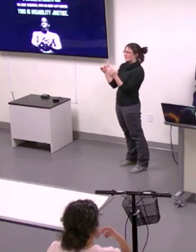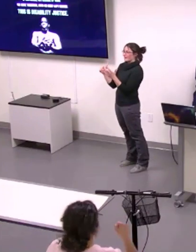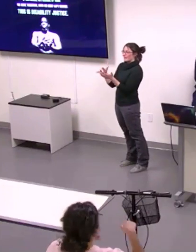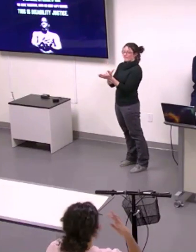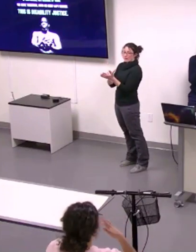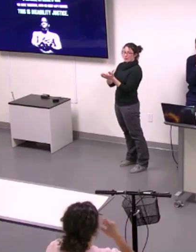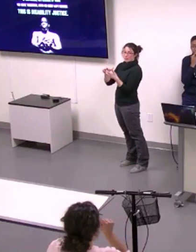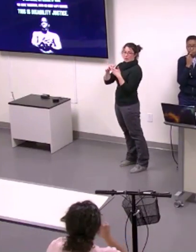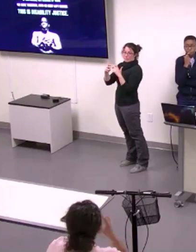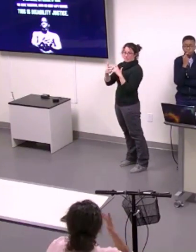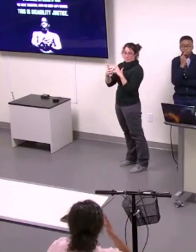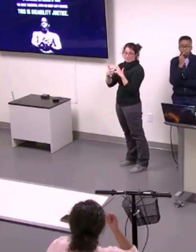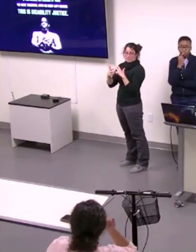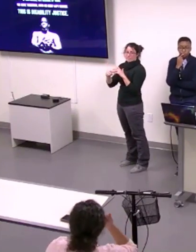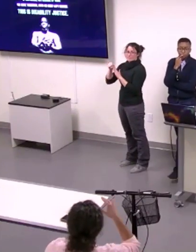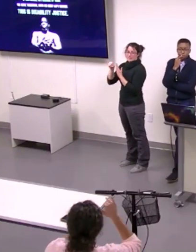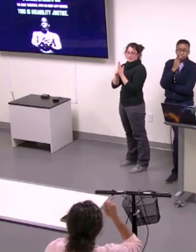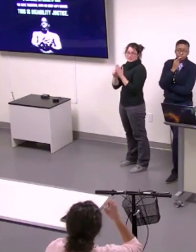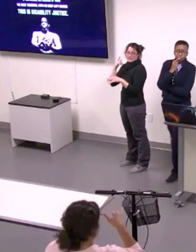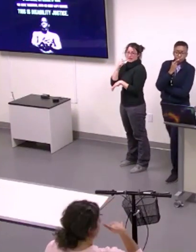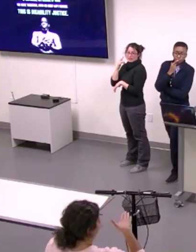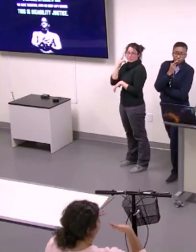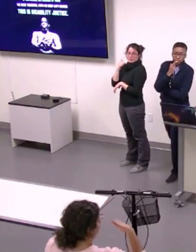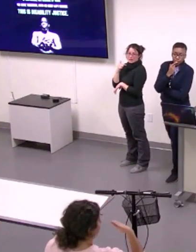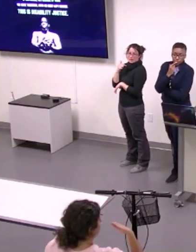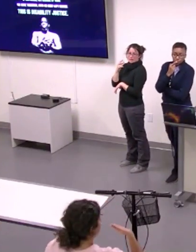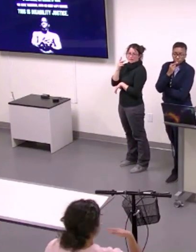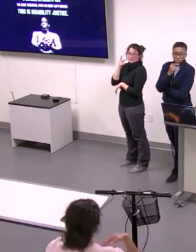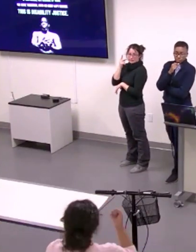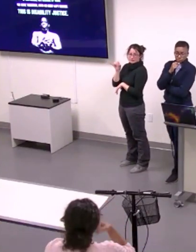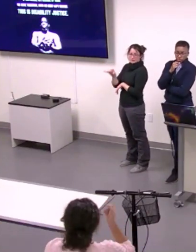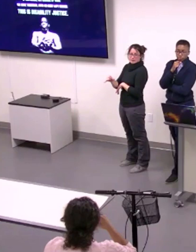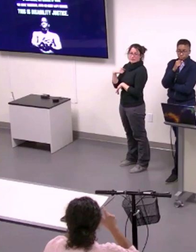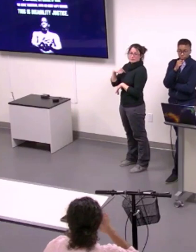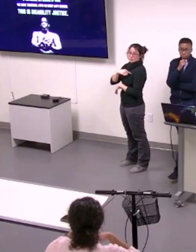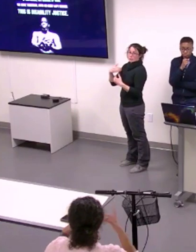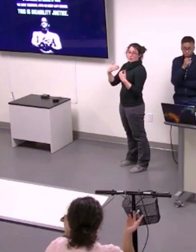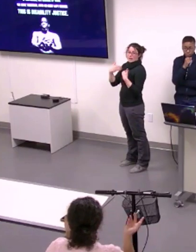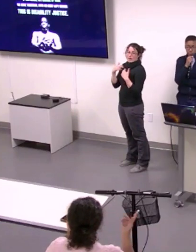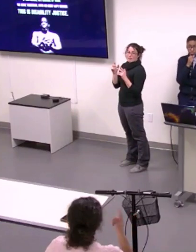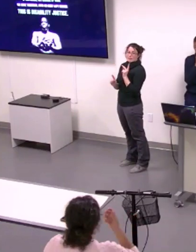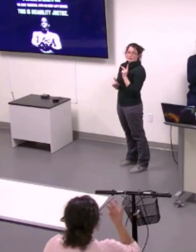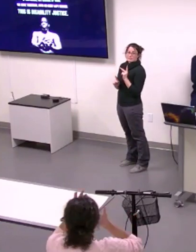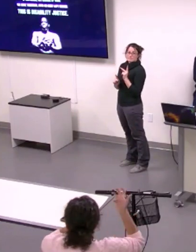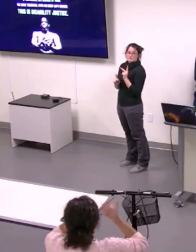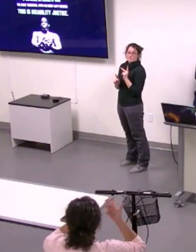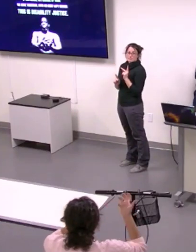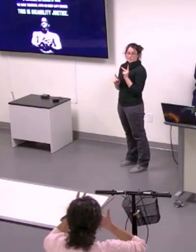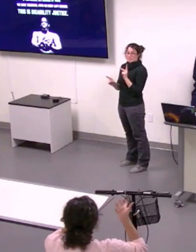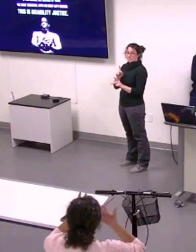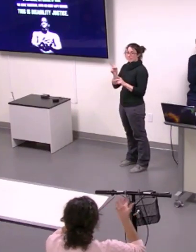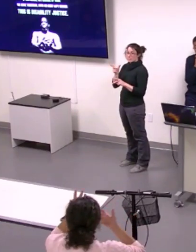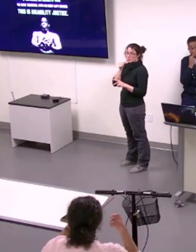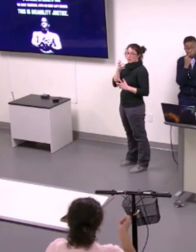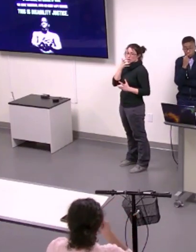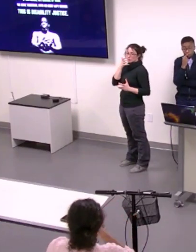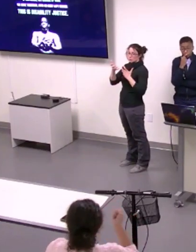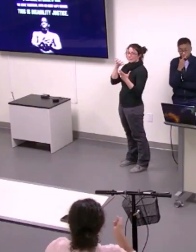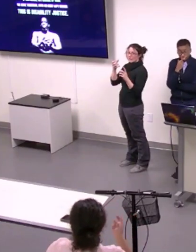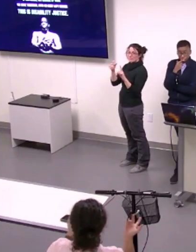There's a huge problem in the state of California. So it's hard to walk without being beat up.